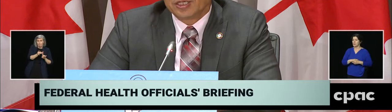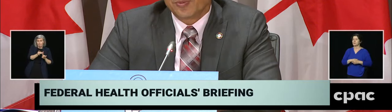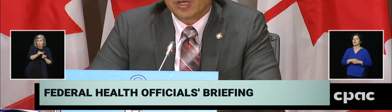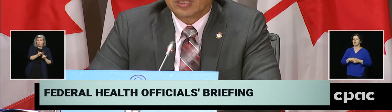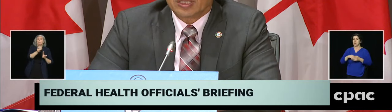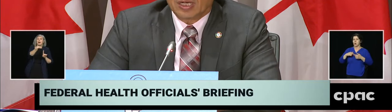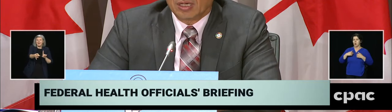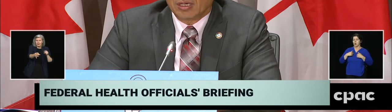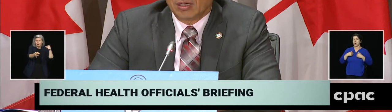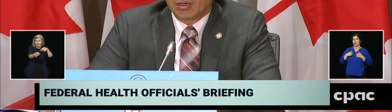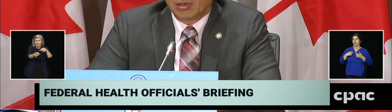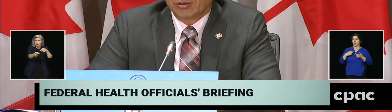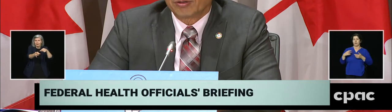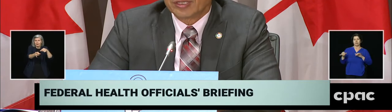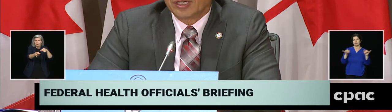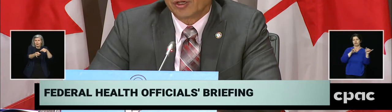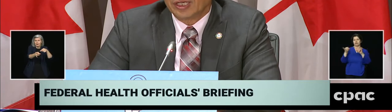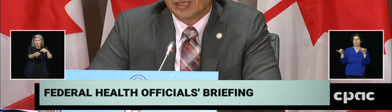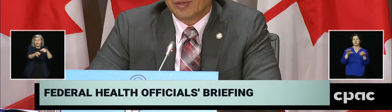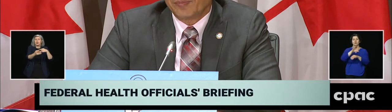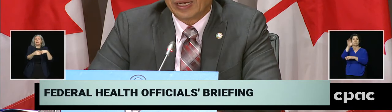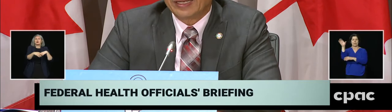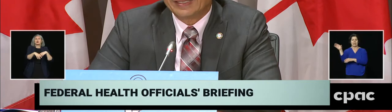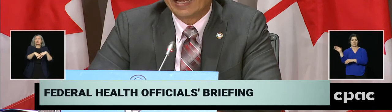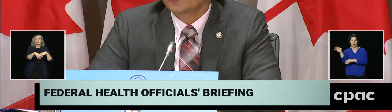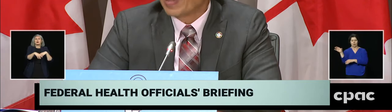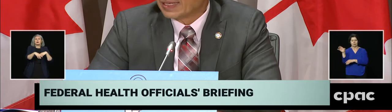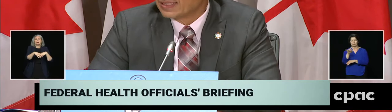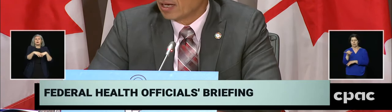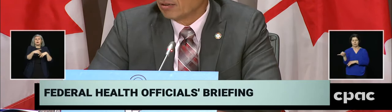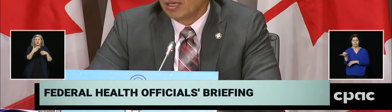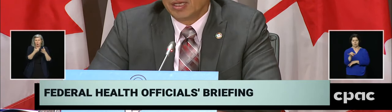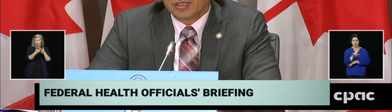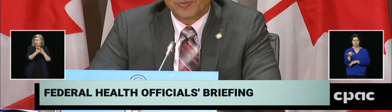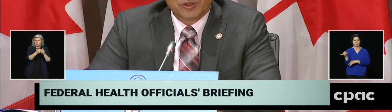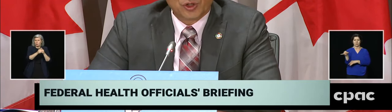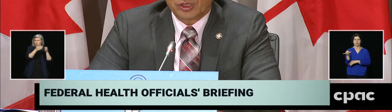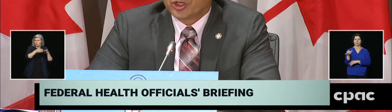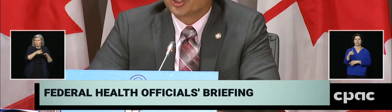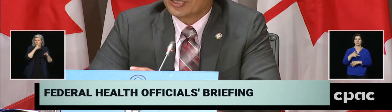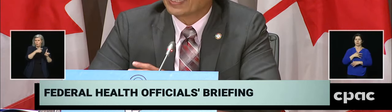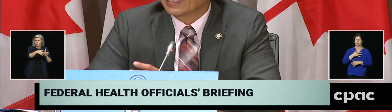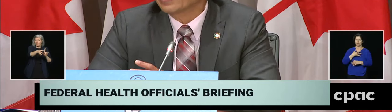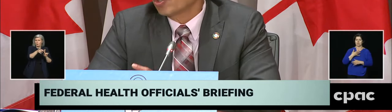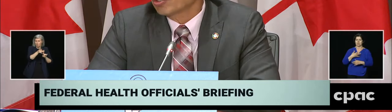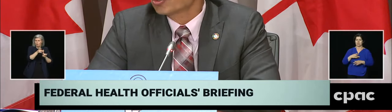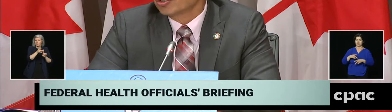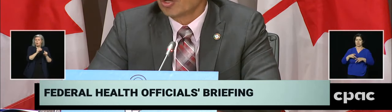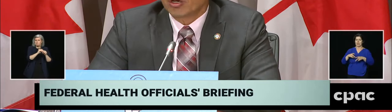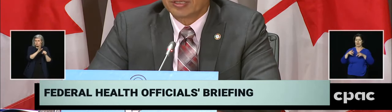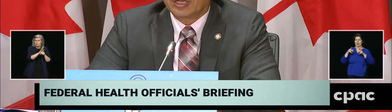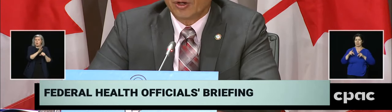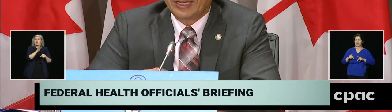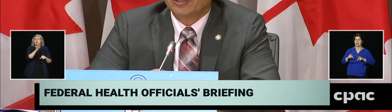CONTACT OF A PERSON WHO HAS GOTTEN A COVID-19 DIAGNOSIS. YES. I THINK IT'S THE SAME THING IN